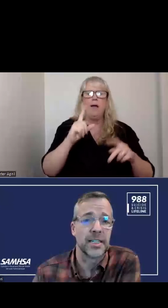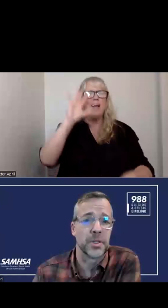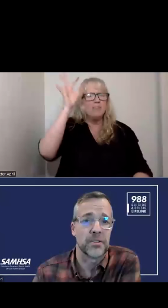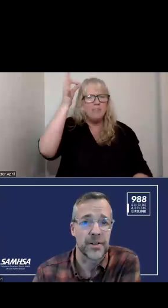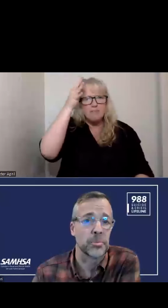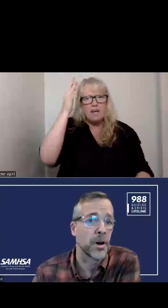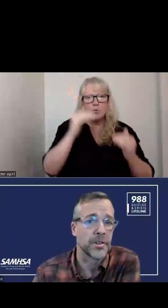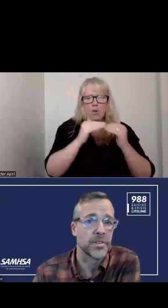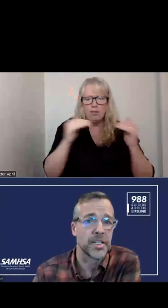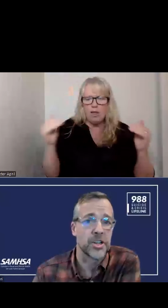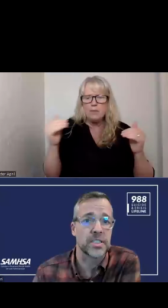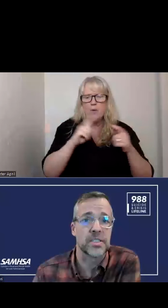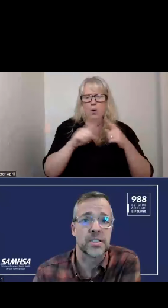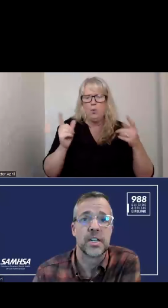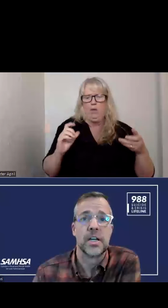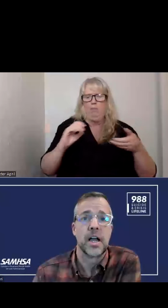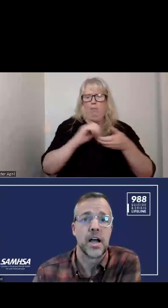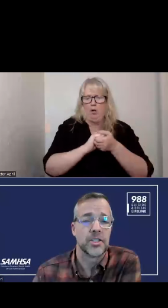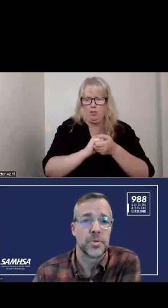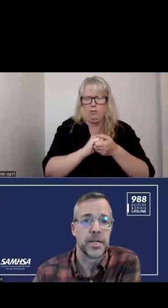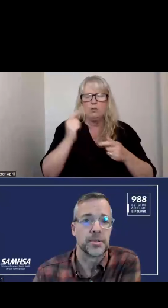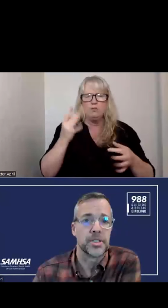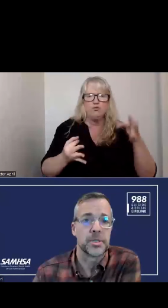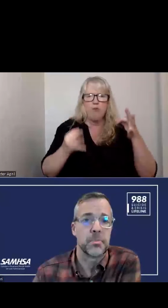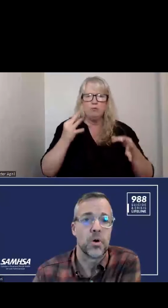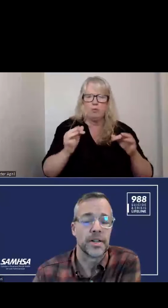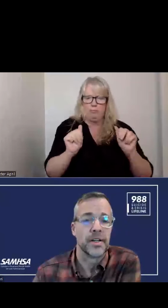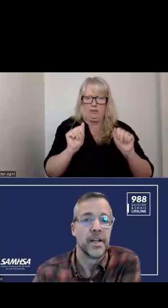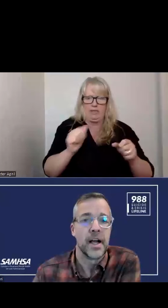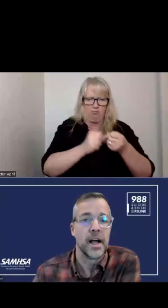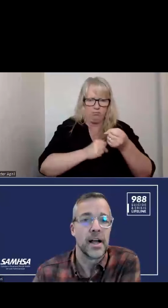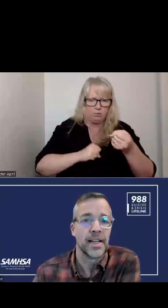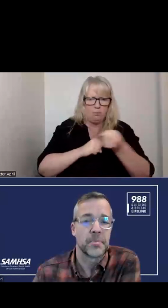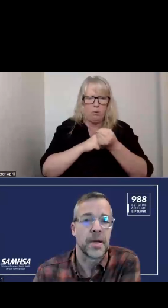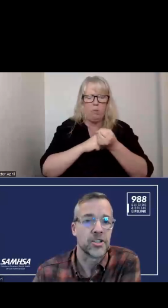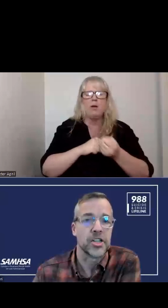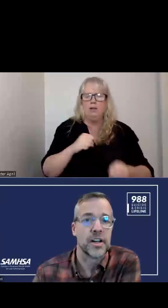LEAN IF WITH OUR FEDERAL PARTNERS TO BE ABLE TO SUPPORT EXPANSION